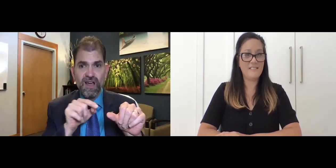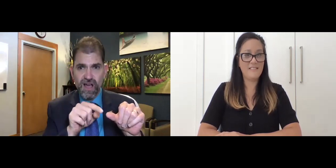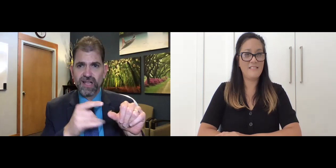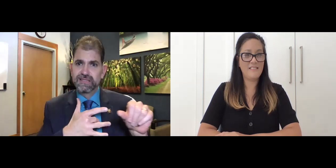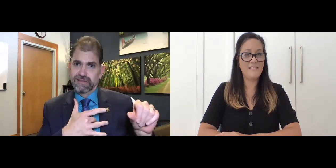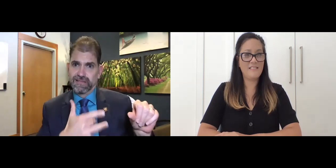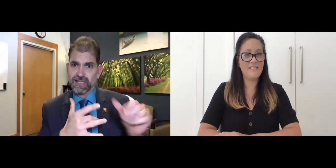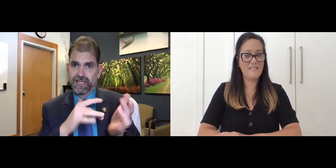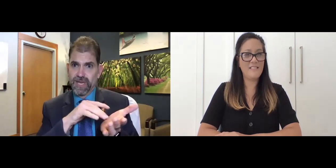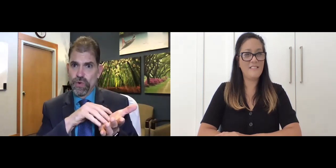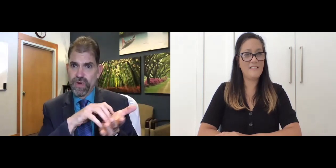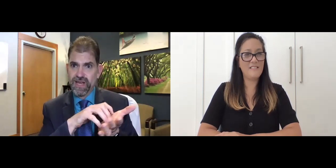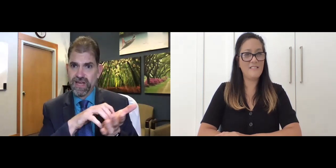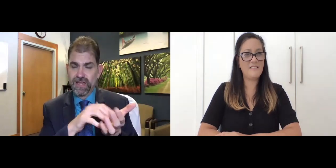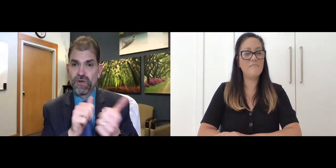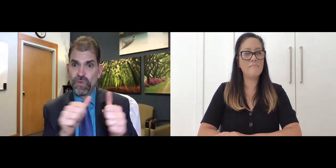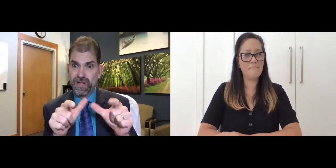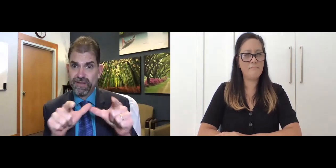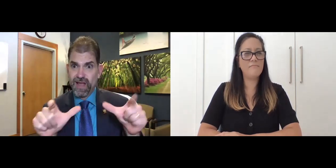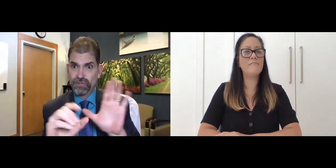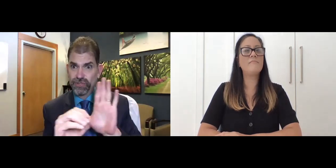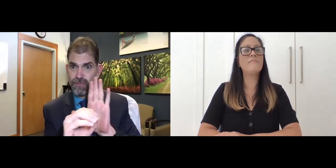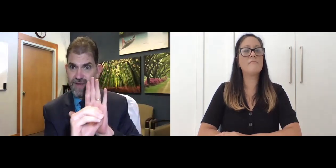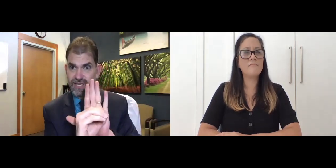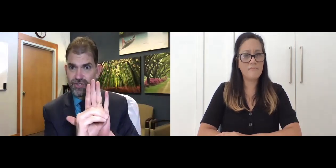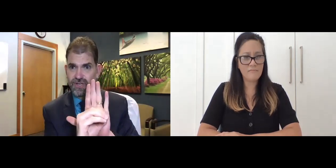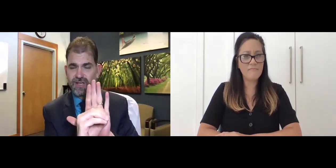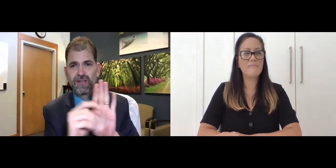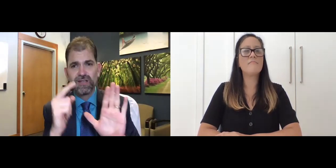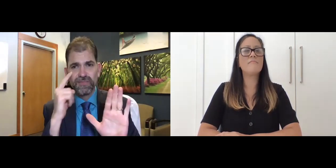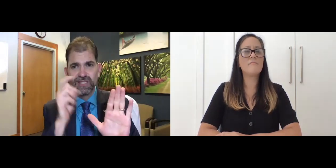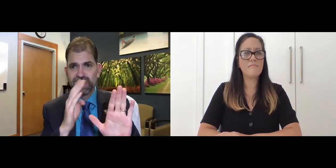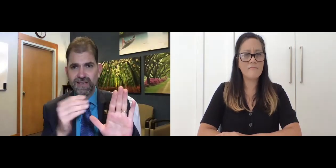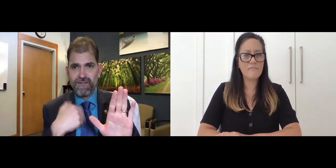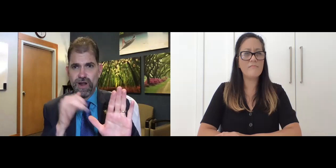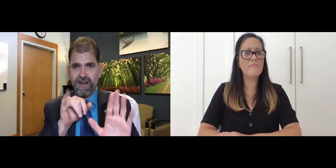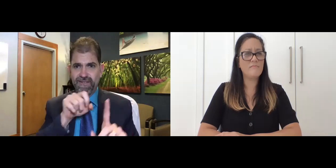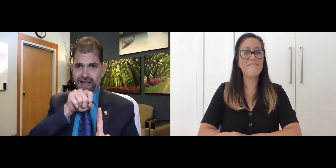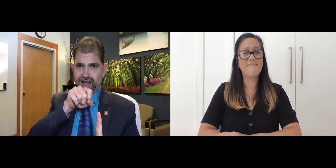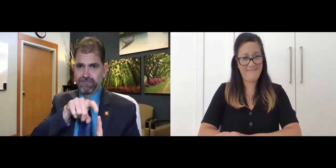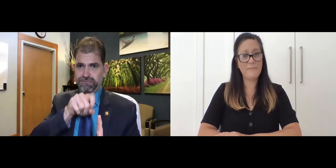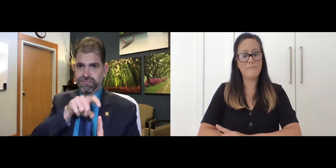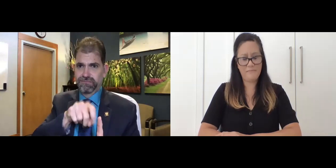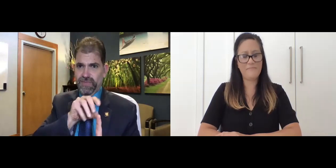and that band is a little bit weak when there's language deprivation.